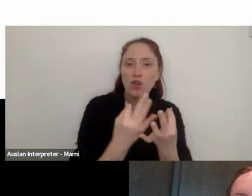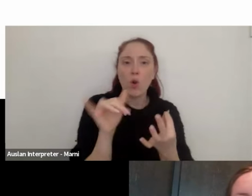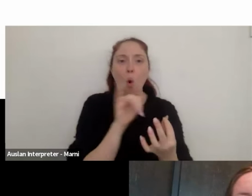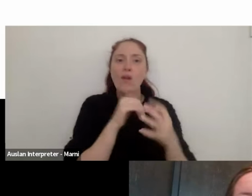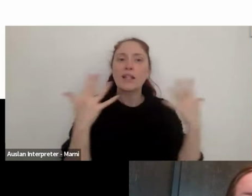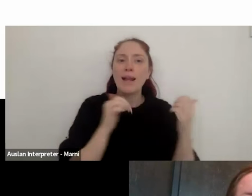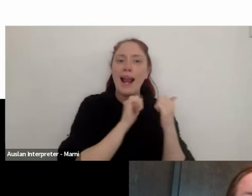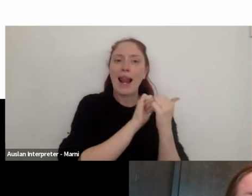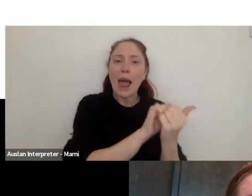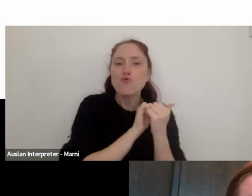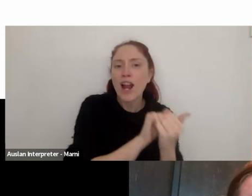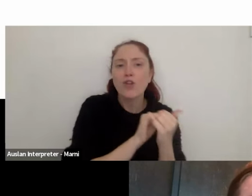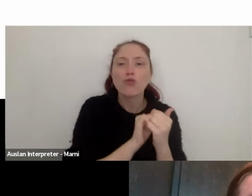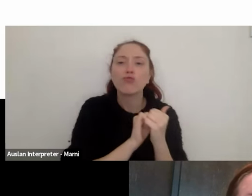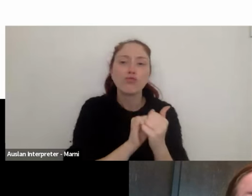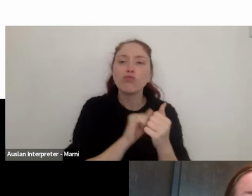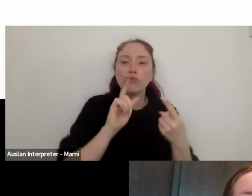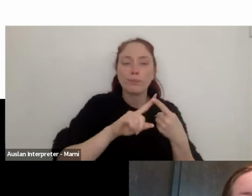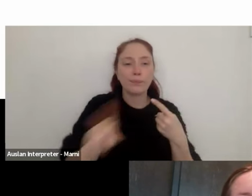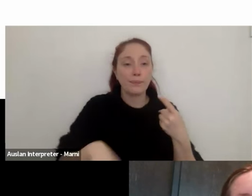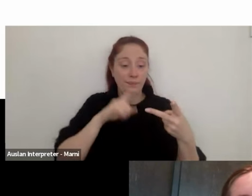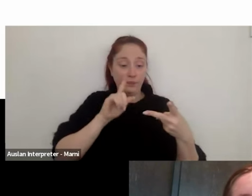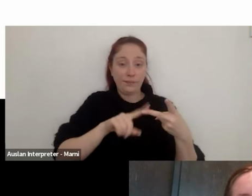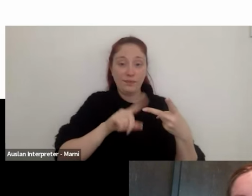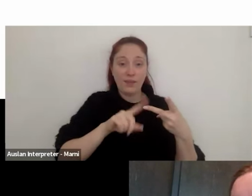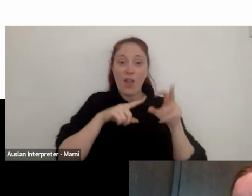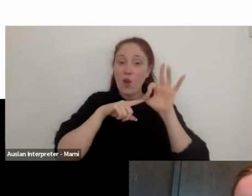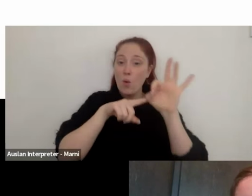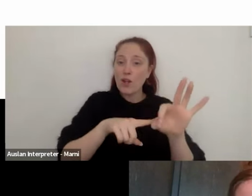The second question asked you to describe the story you want to develop